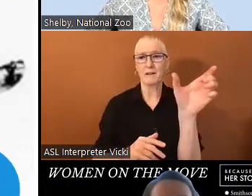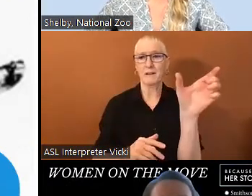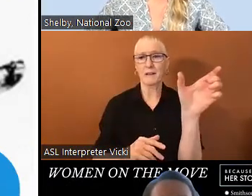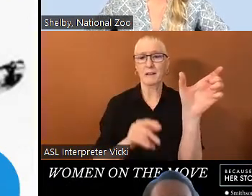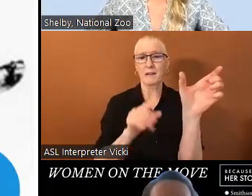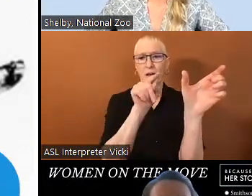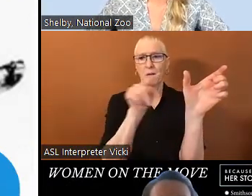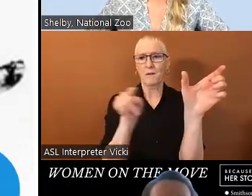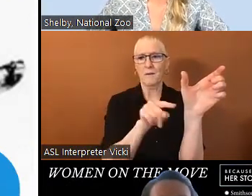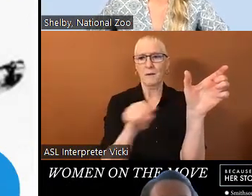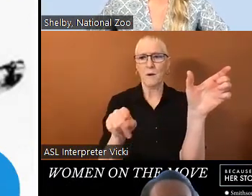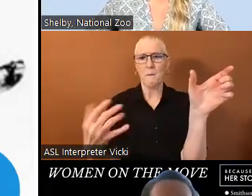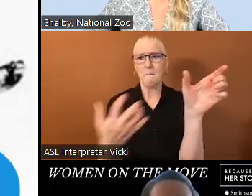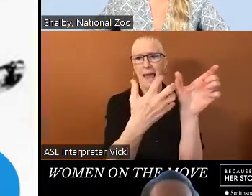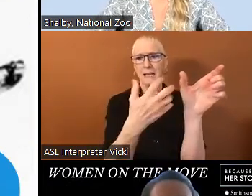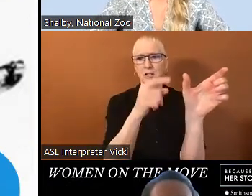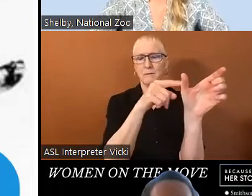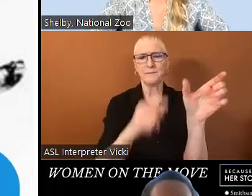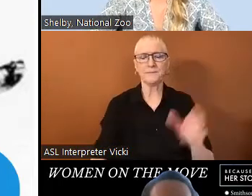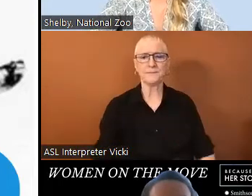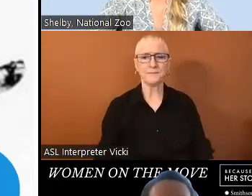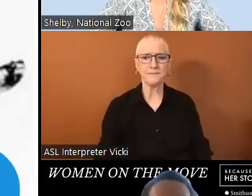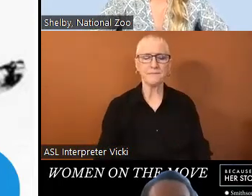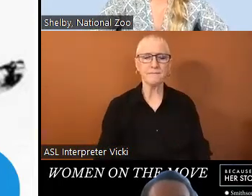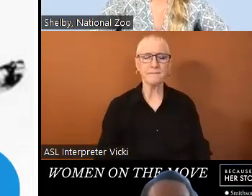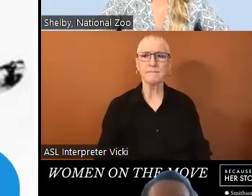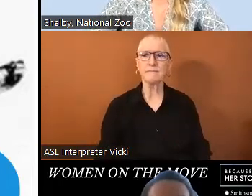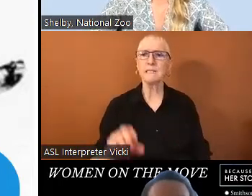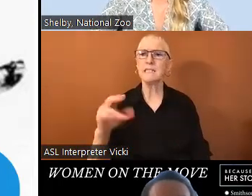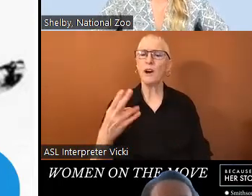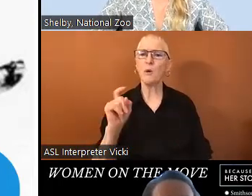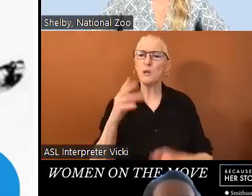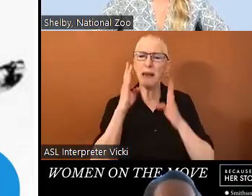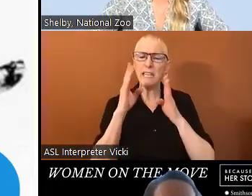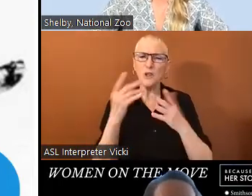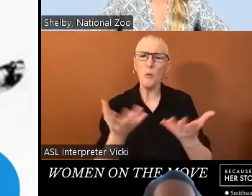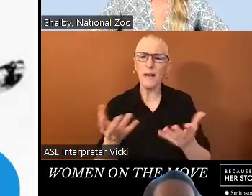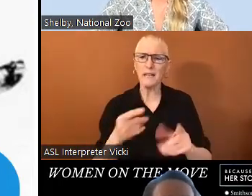you think about it. Sarah, what do we need to pay attention to here as we're trying to do photo ID?